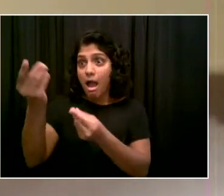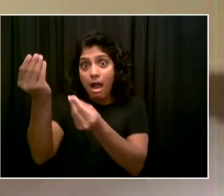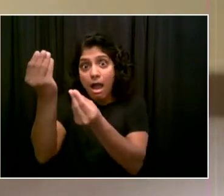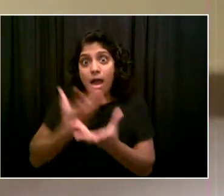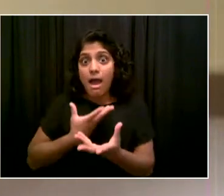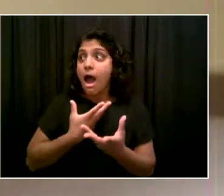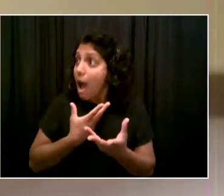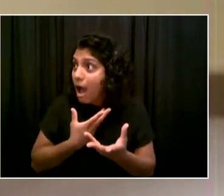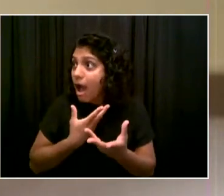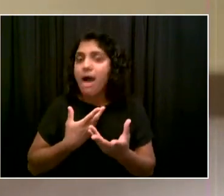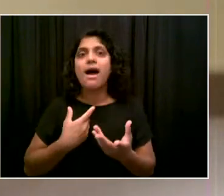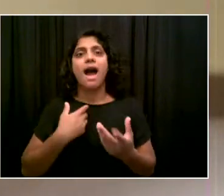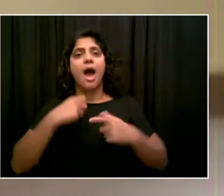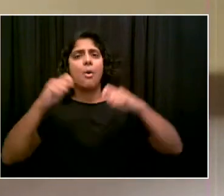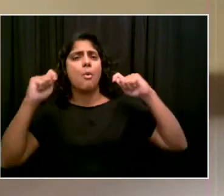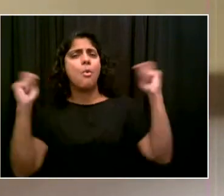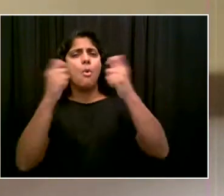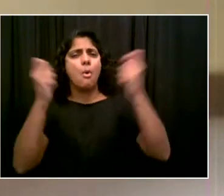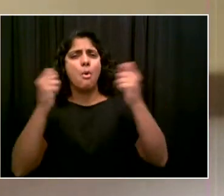IT IS A GREAT ANNIVERSARY TO CELEBRATE.